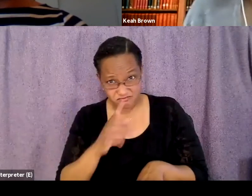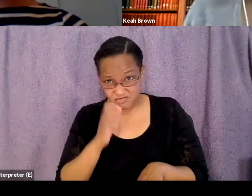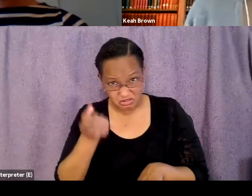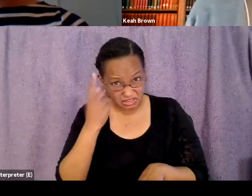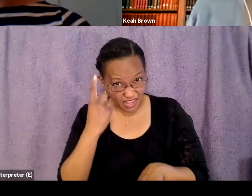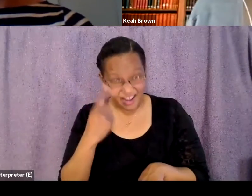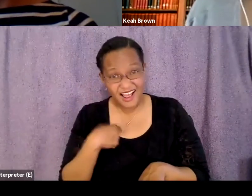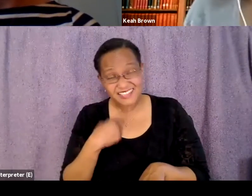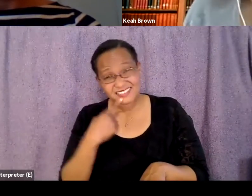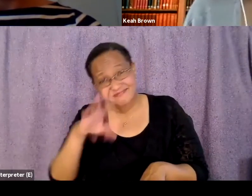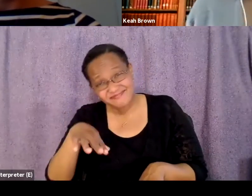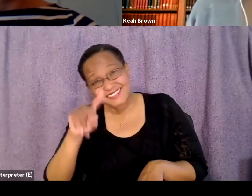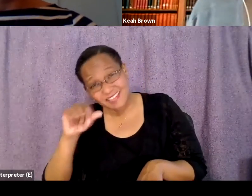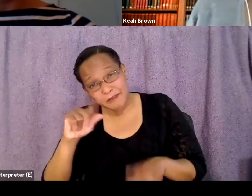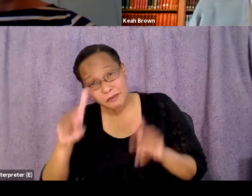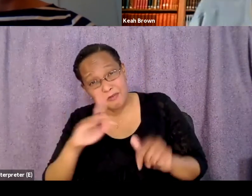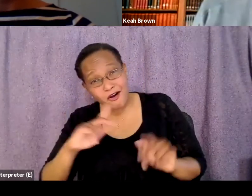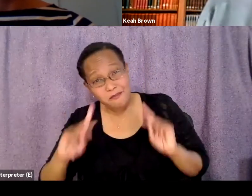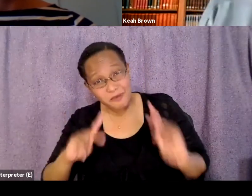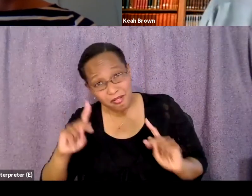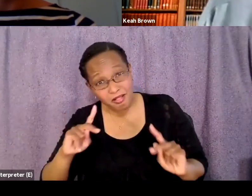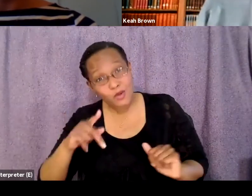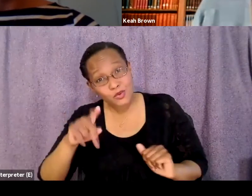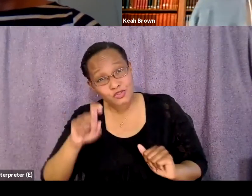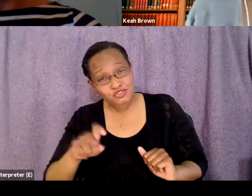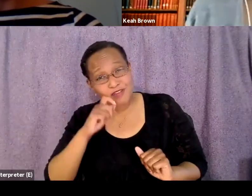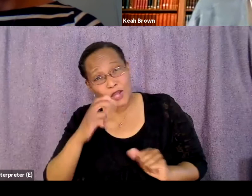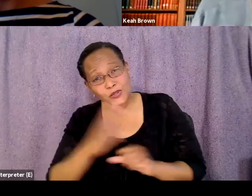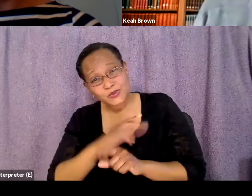Keah Brown: Like here's why here's why you shouldn't use this language here's why maybe you should rethink.